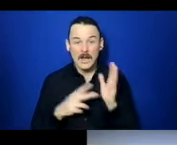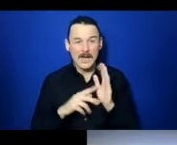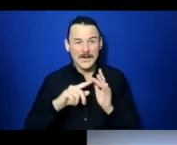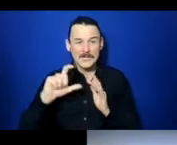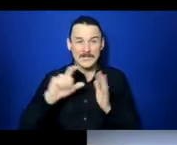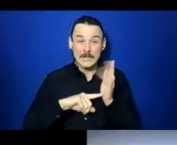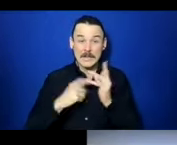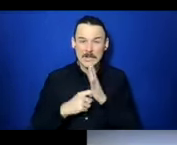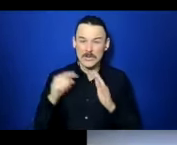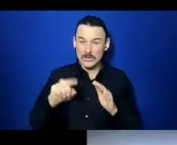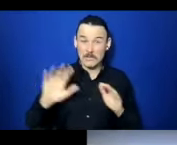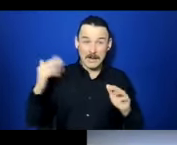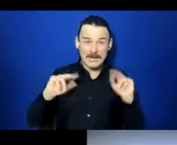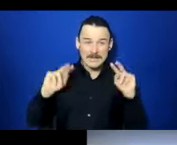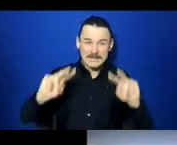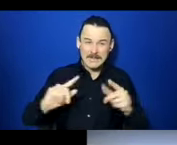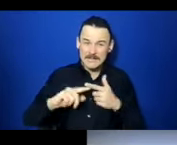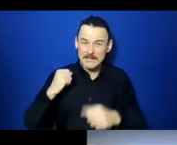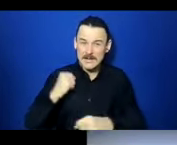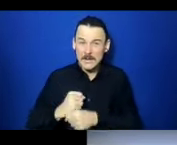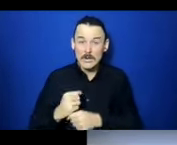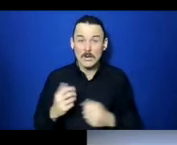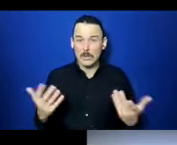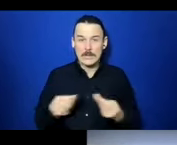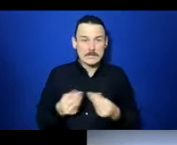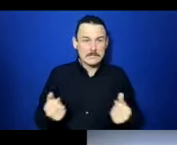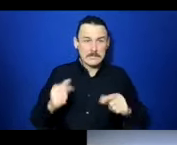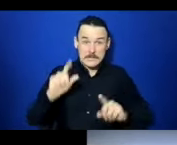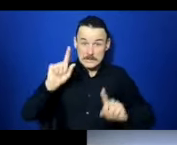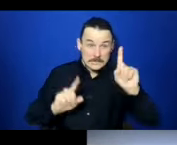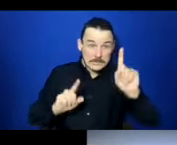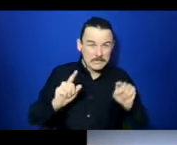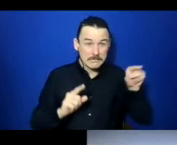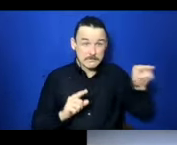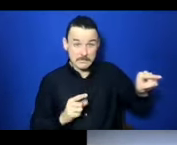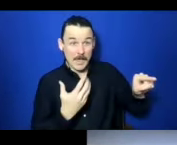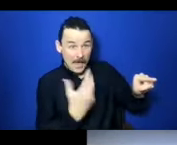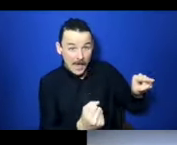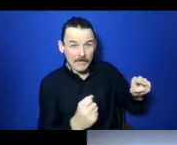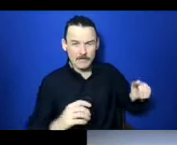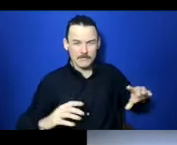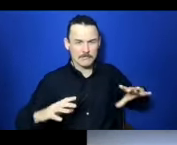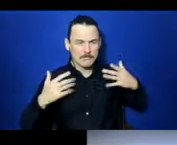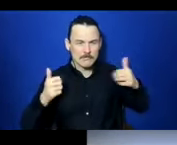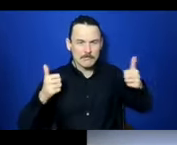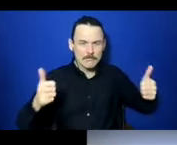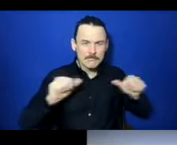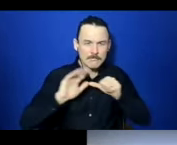in cities where there are the coordination between those those business units within government.